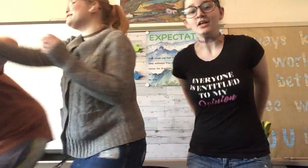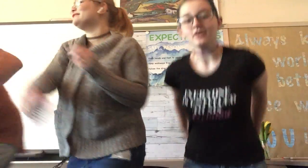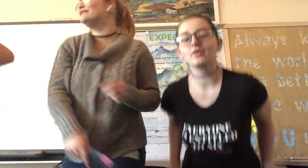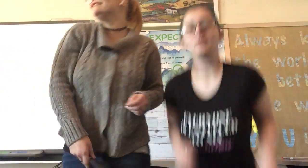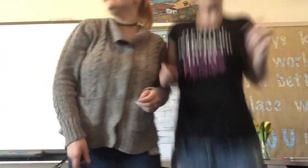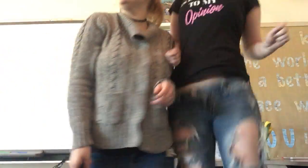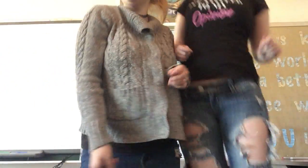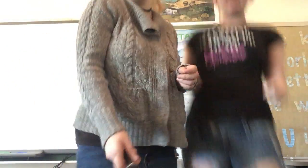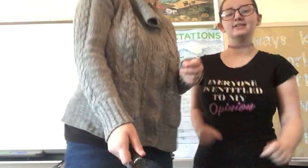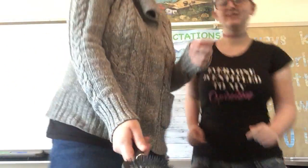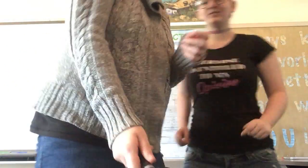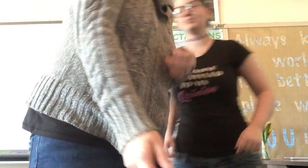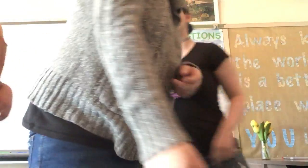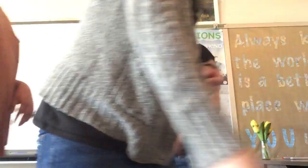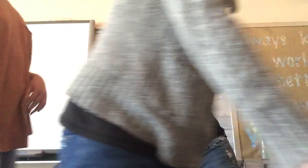*hops*